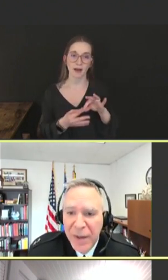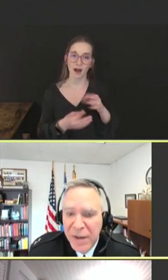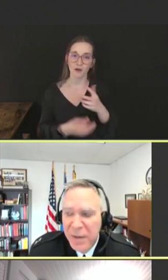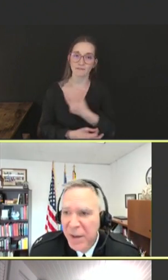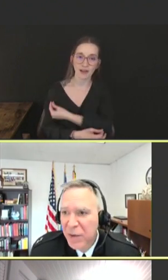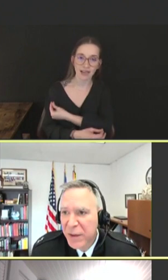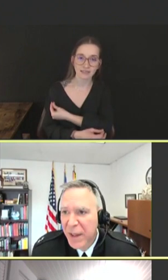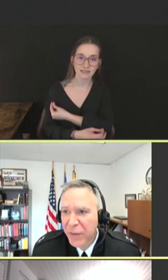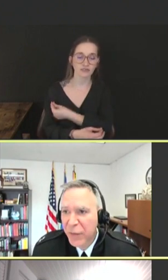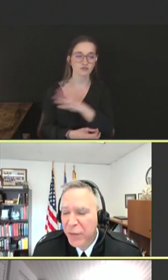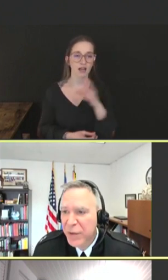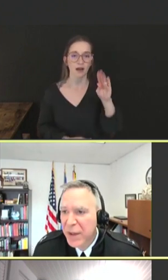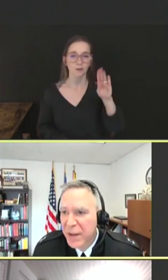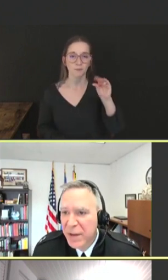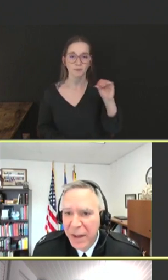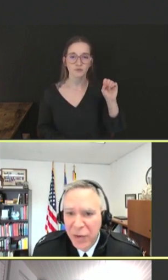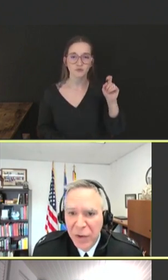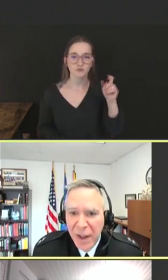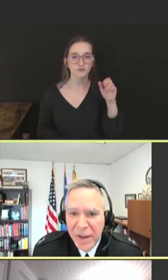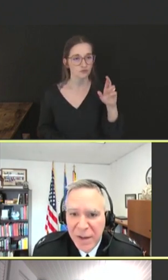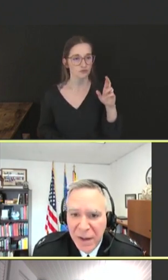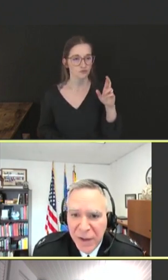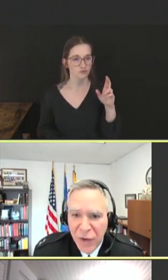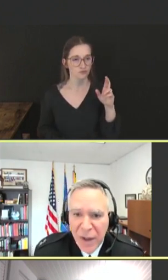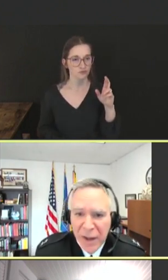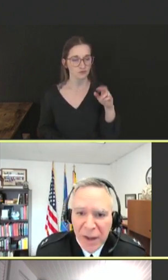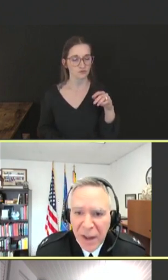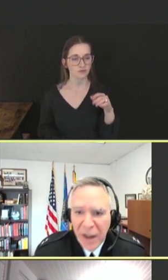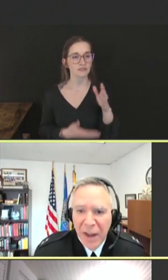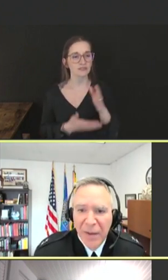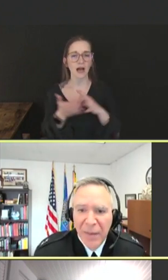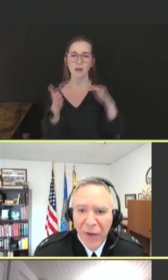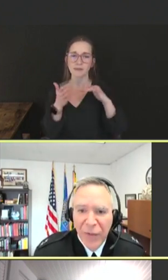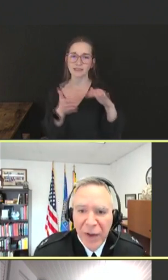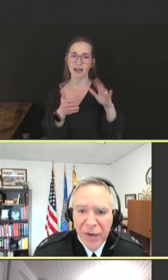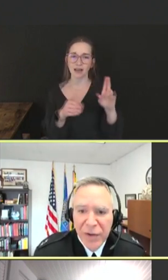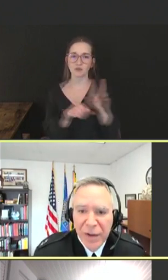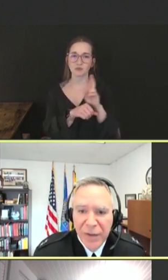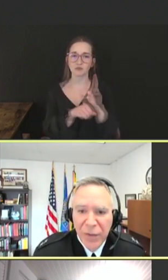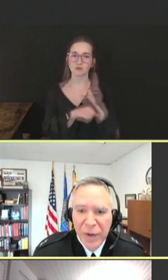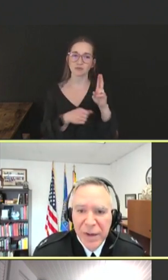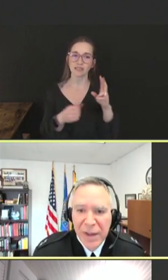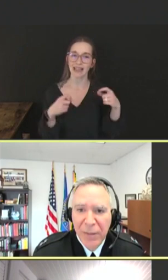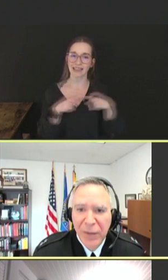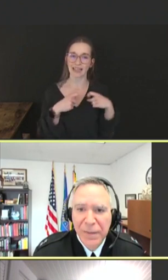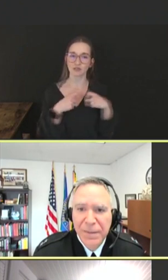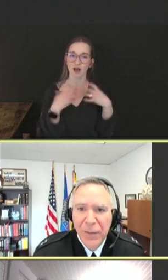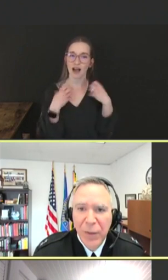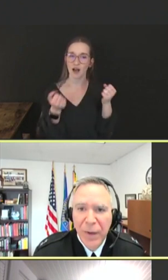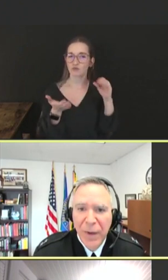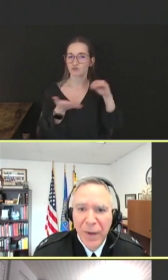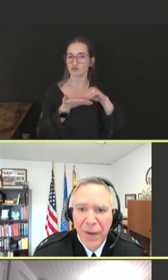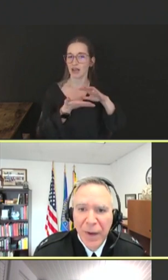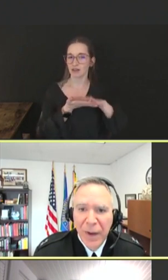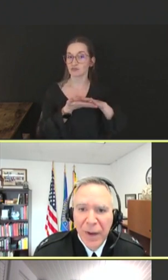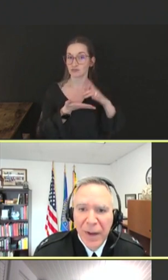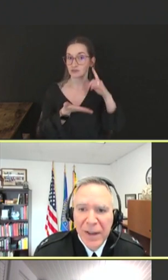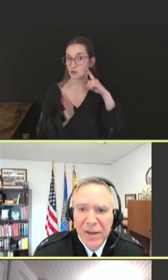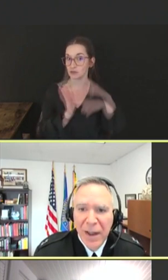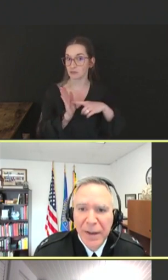of this is being looked at through studies that utilize electronic health records, for example. Next slide.